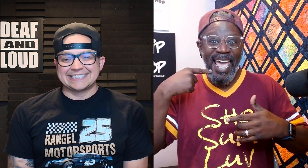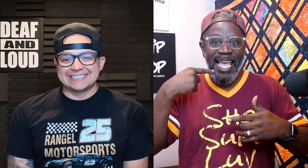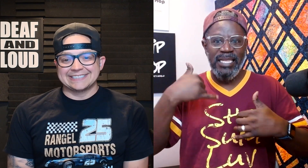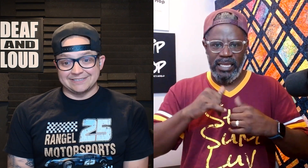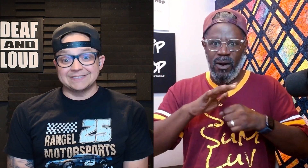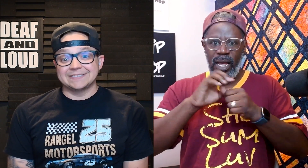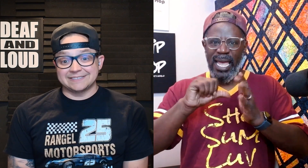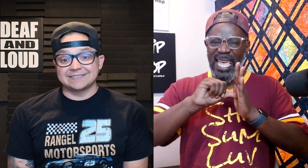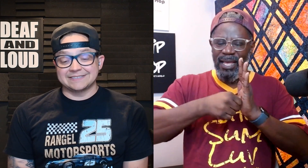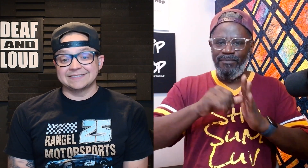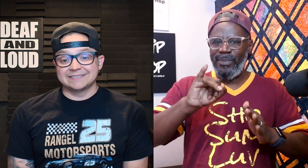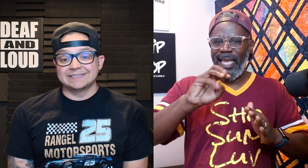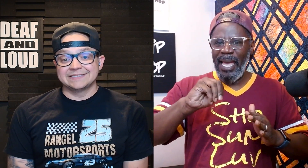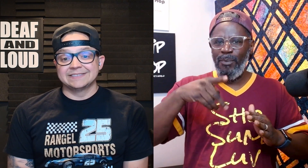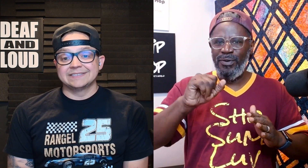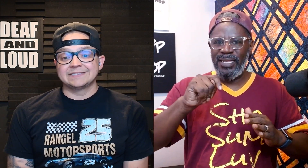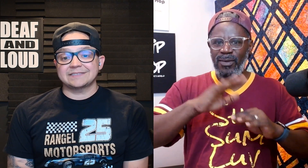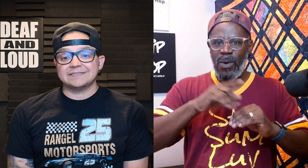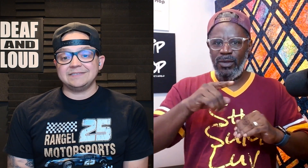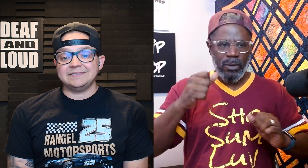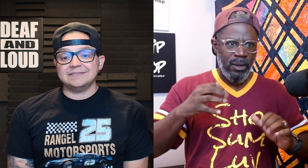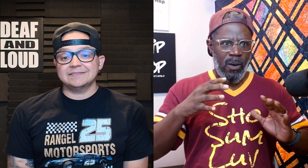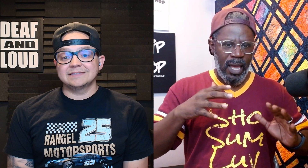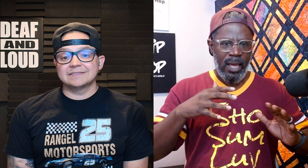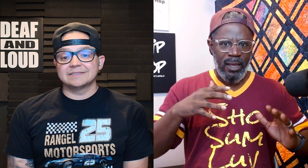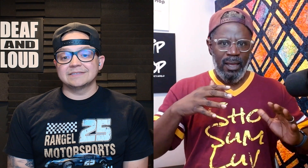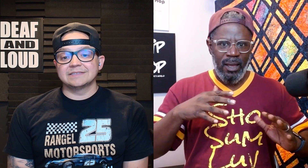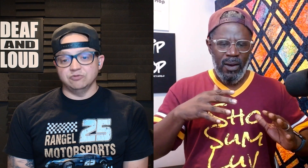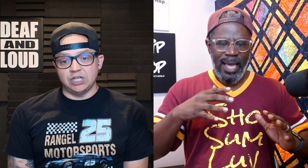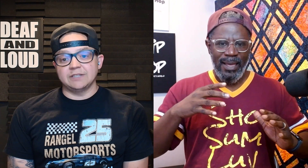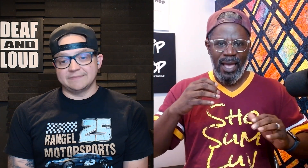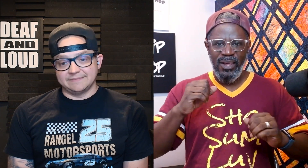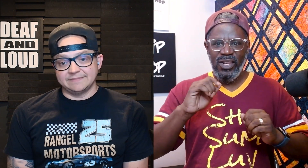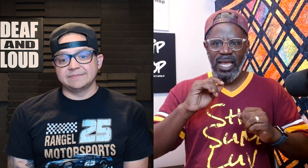saying still imprints on you. - Right.